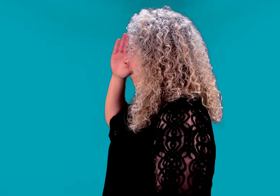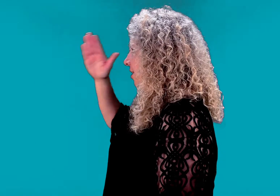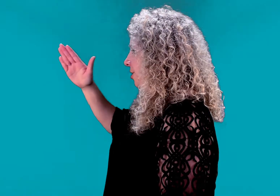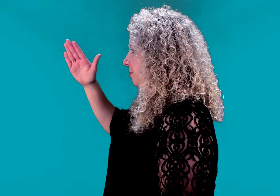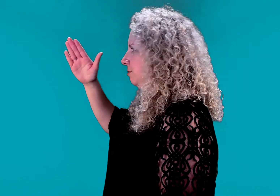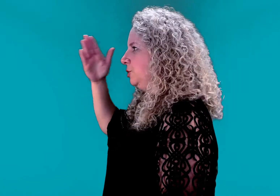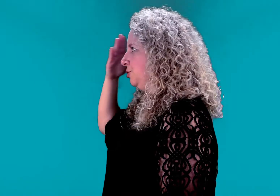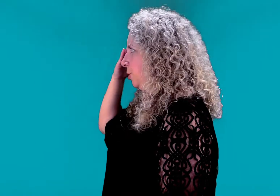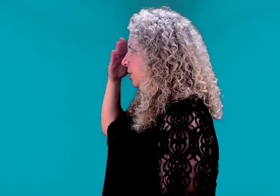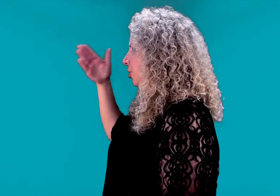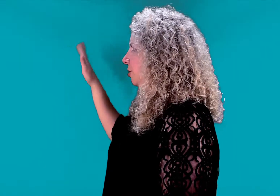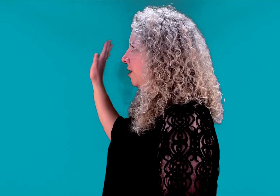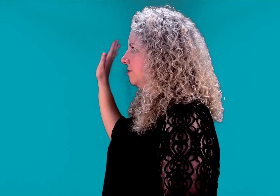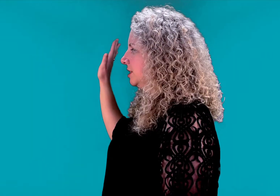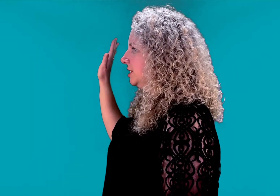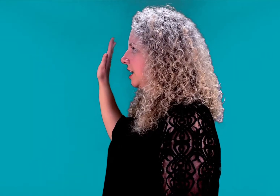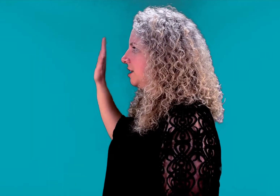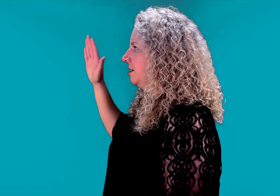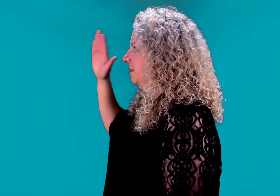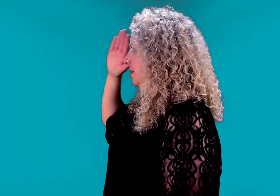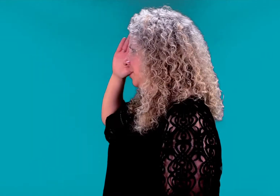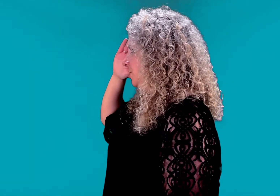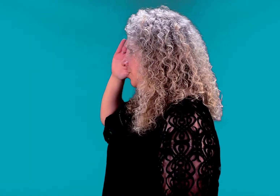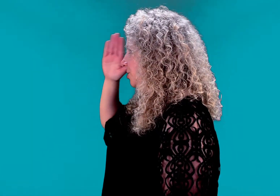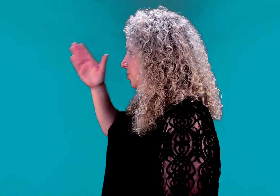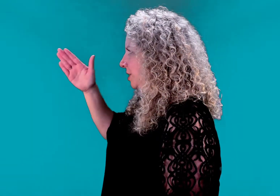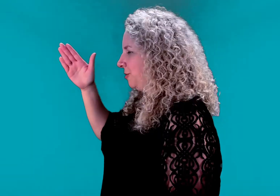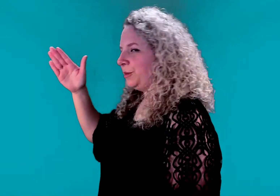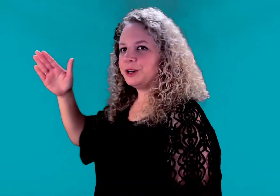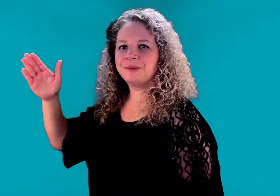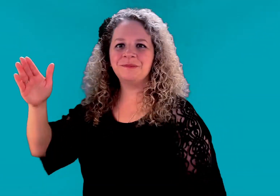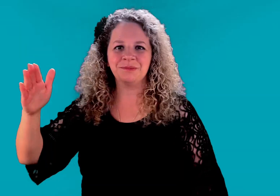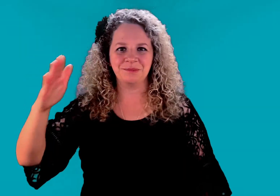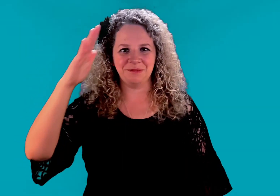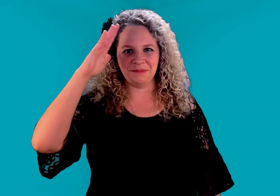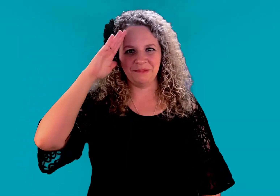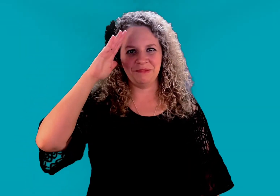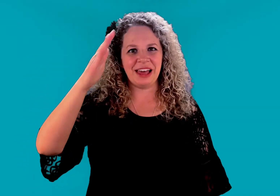HELLO. So you don't want to curve off to the side, just straight forward. HELLO.